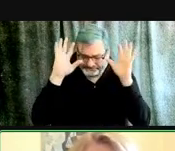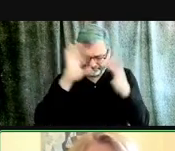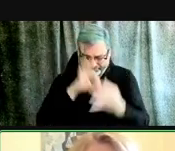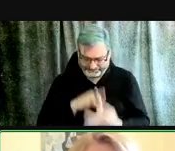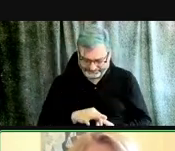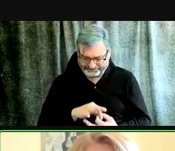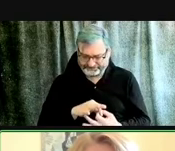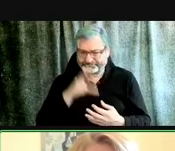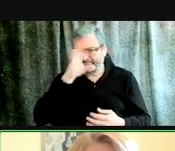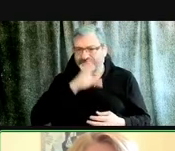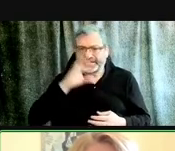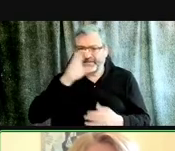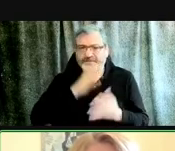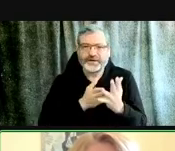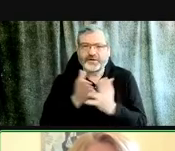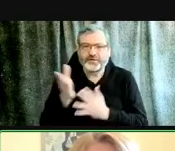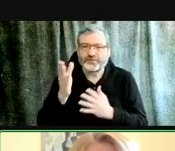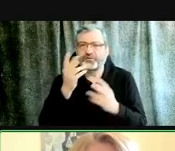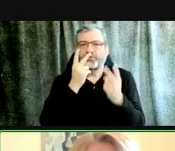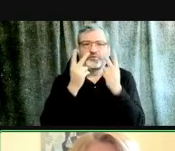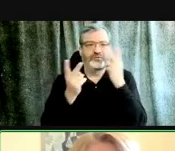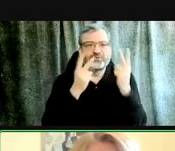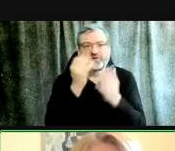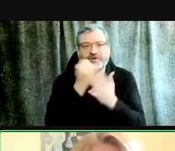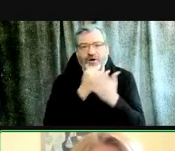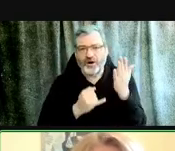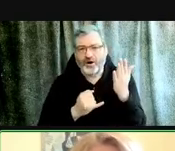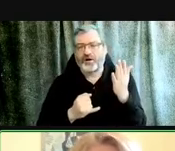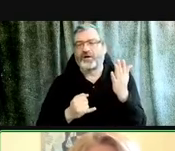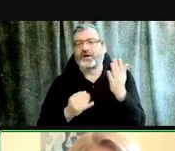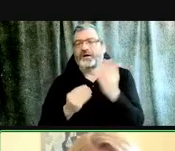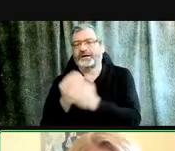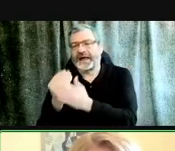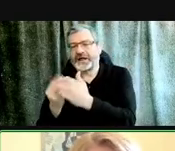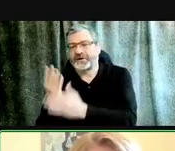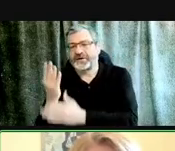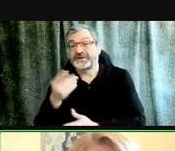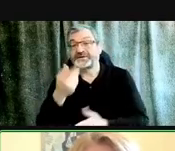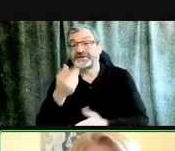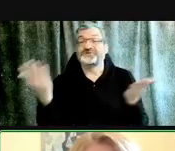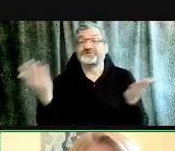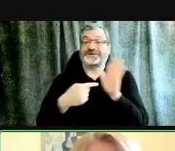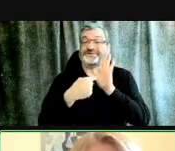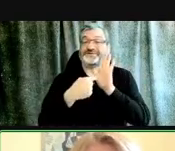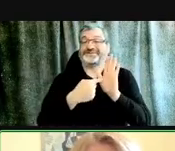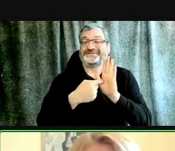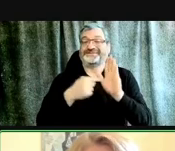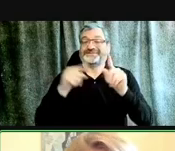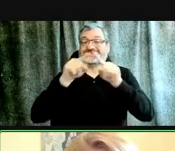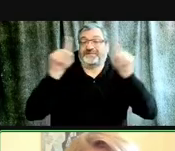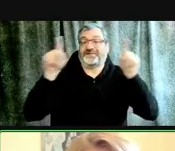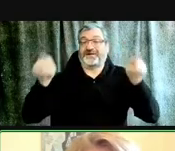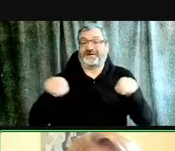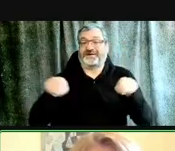And what you see here on the slide is our display case that is in our welcome Gallery in the Museum.